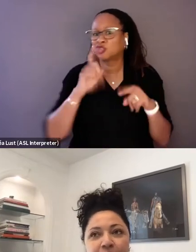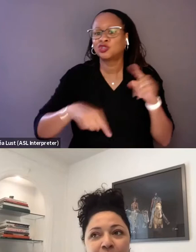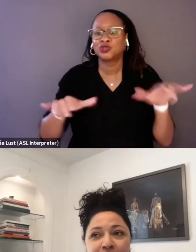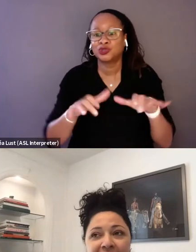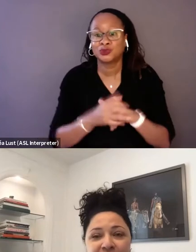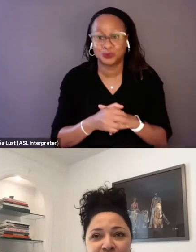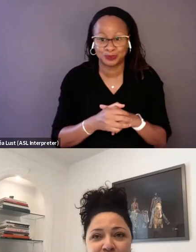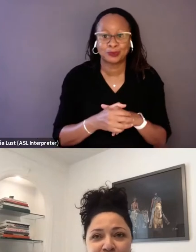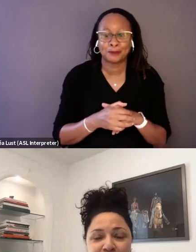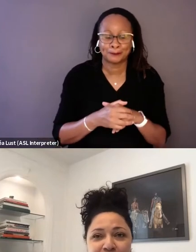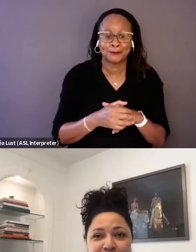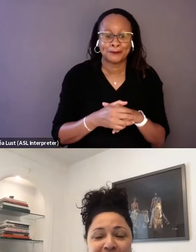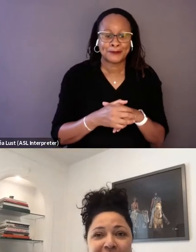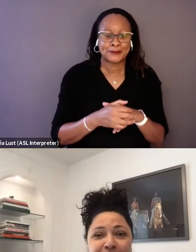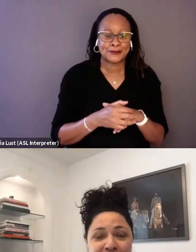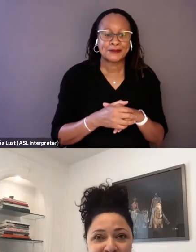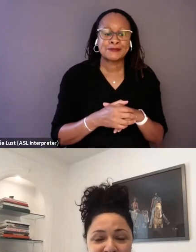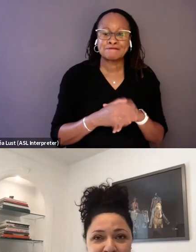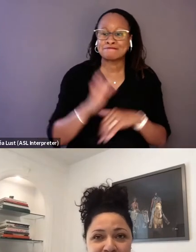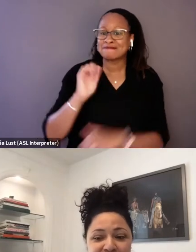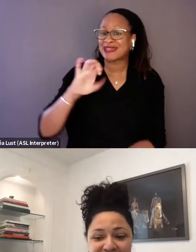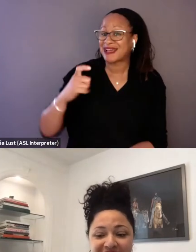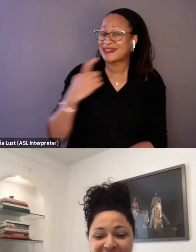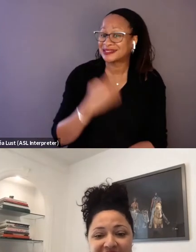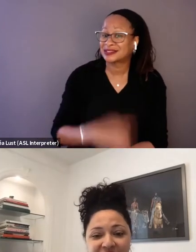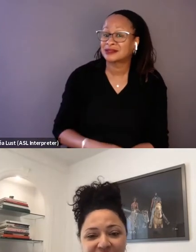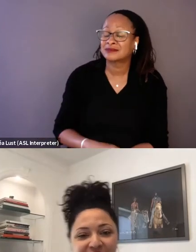Well, we had trouble getting as much in with just six hours.